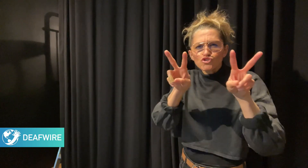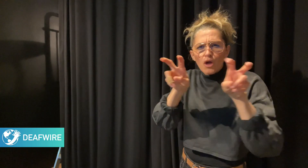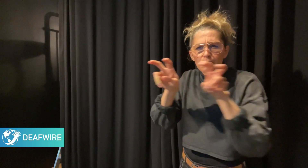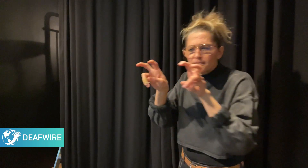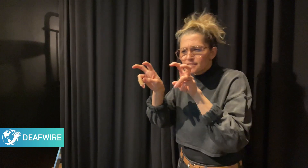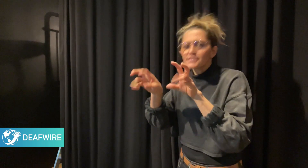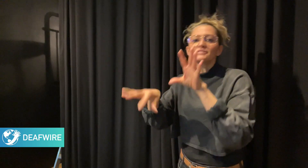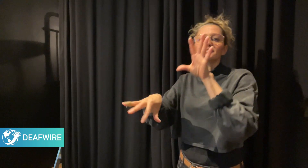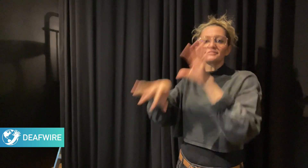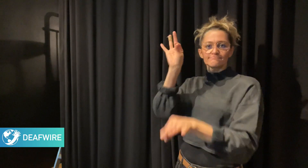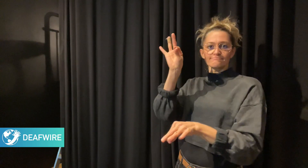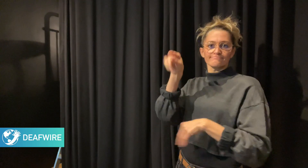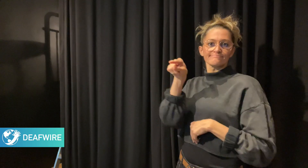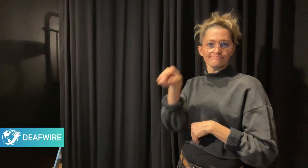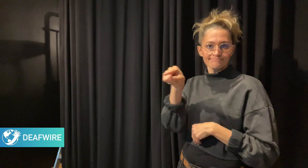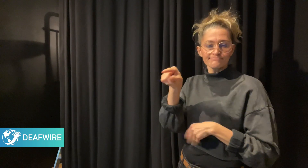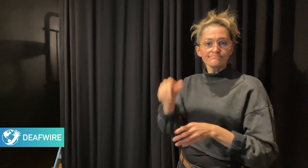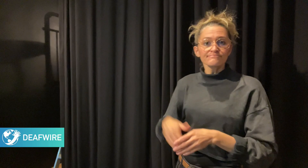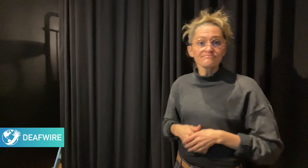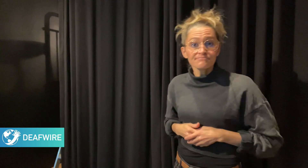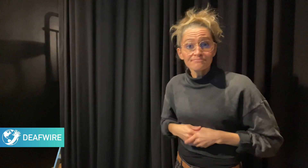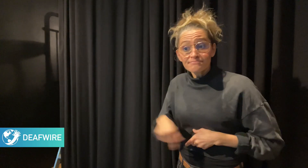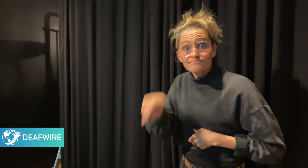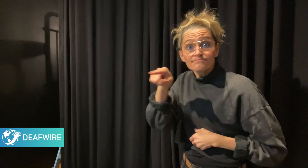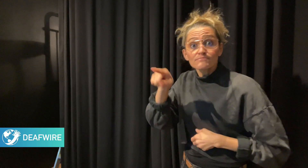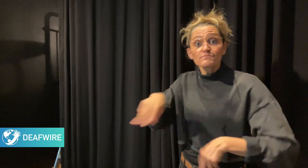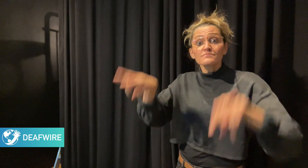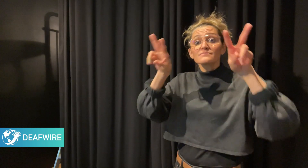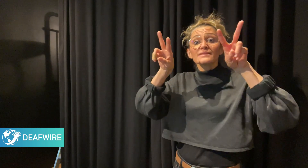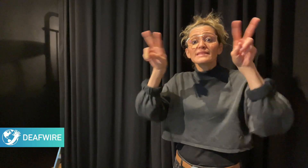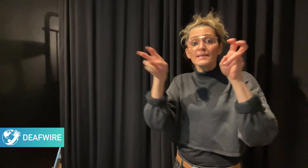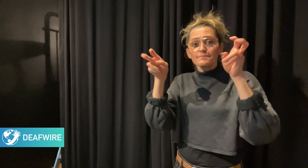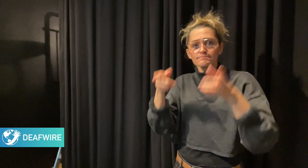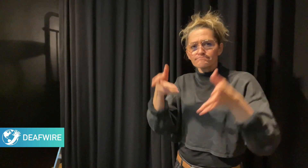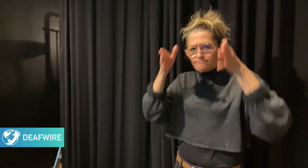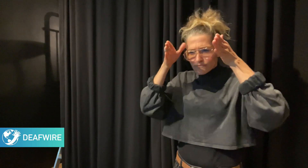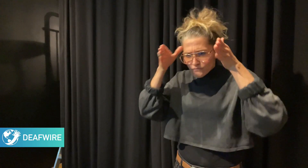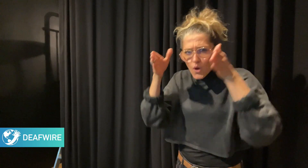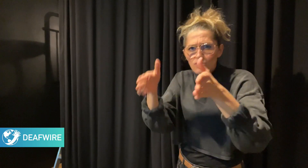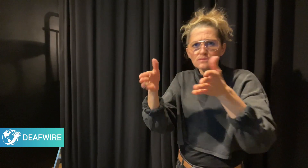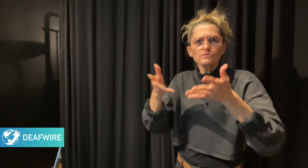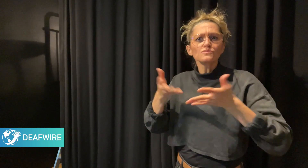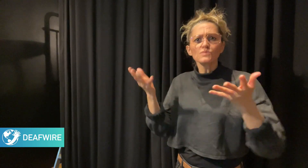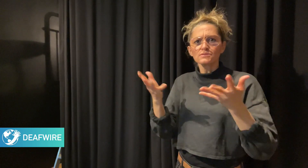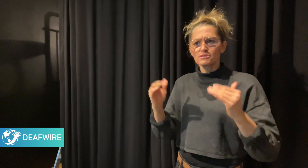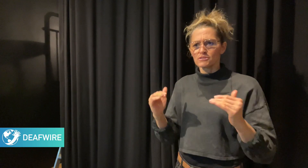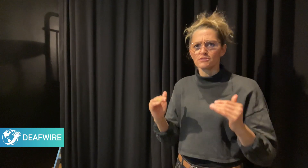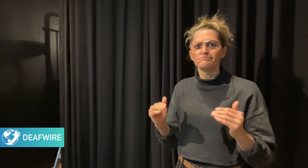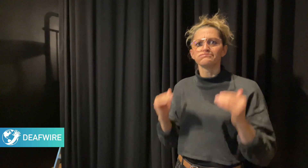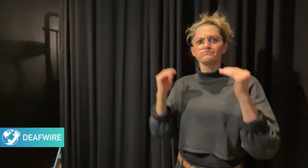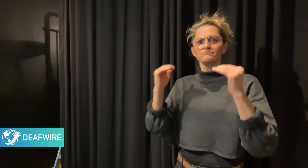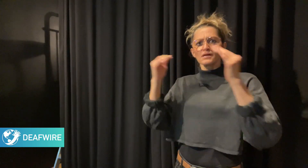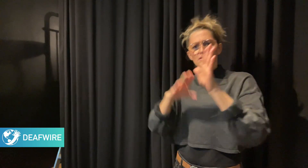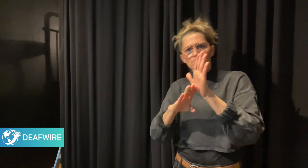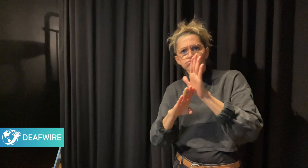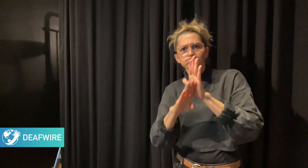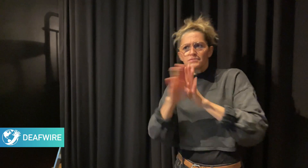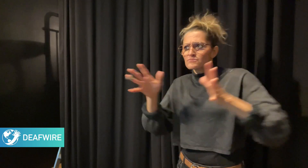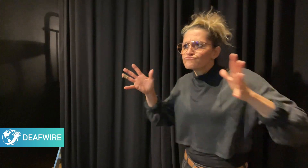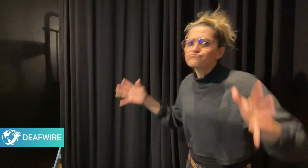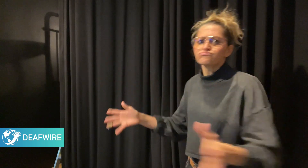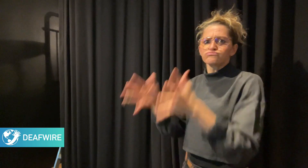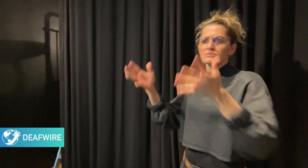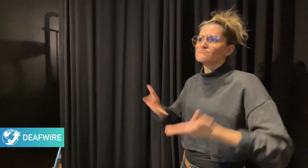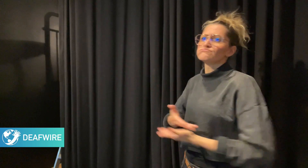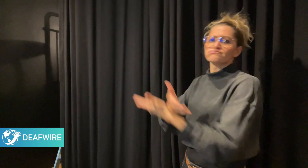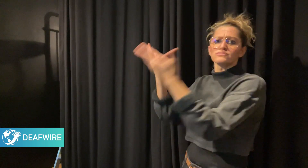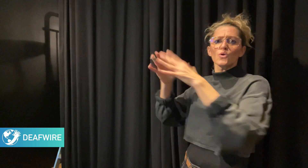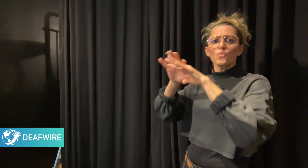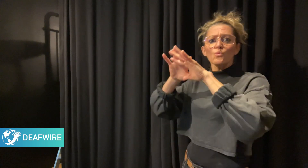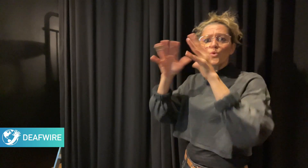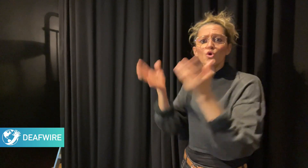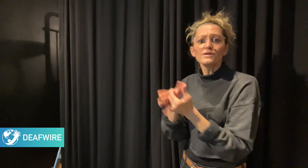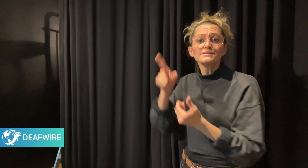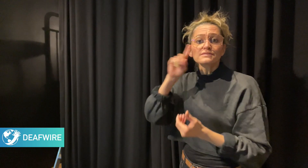This theme focuses on the advancement of the global Deaf community.